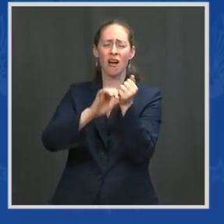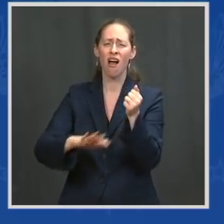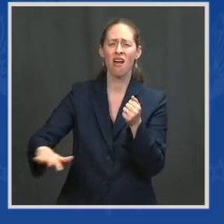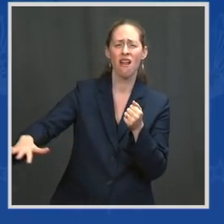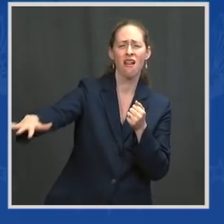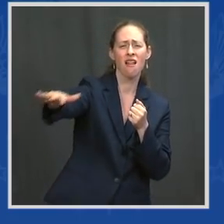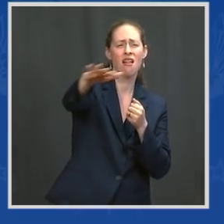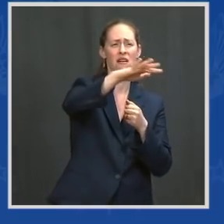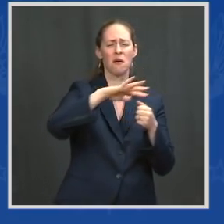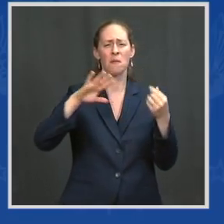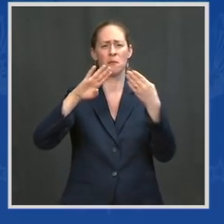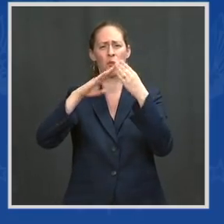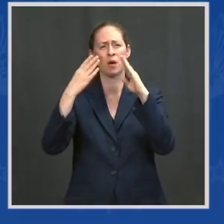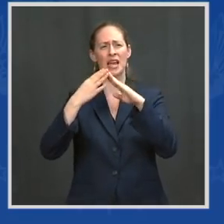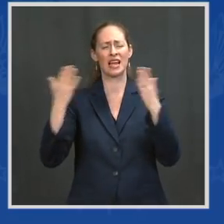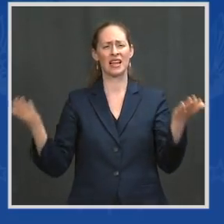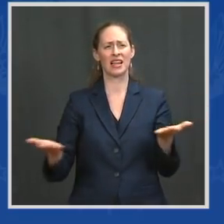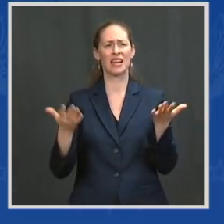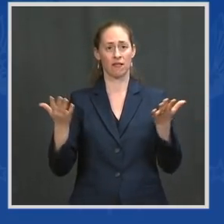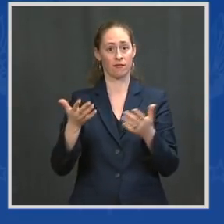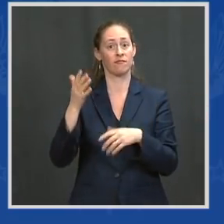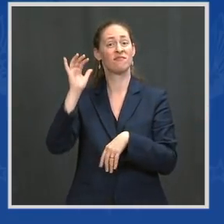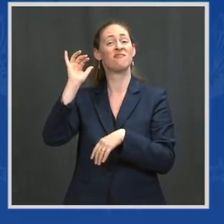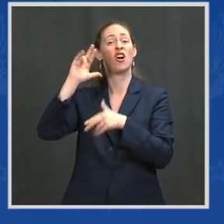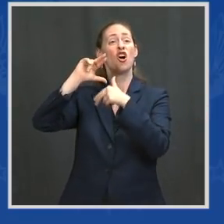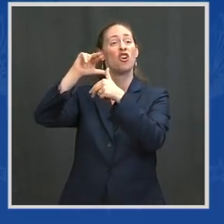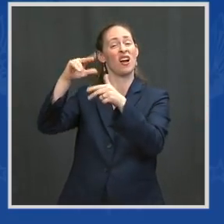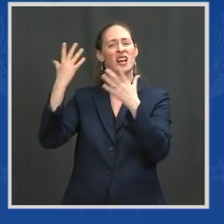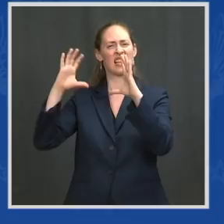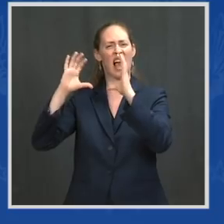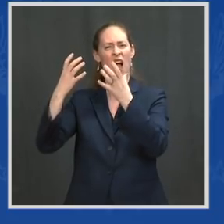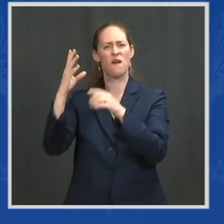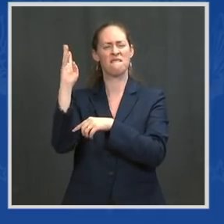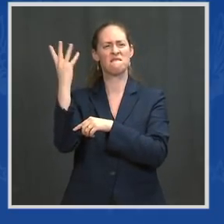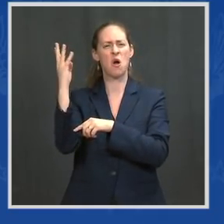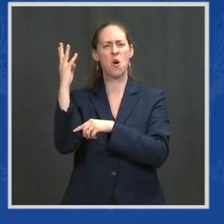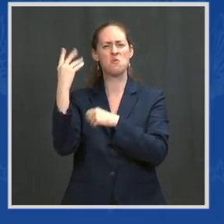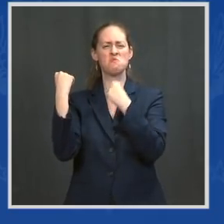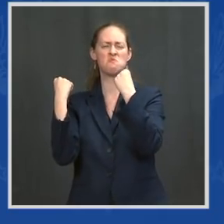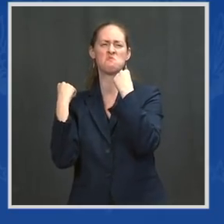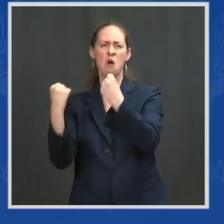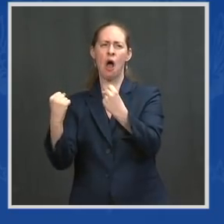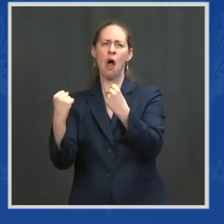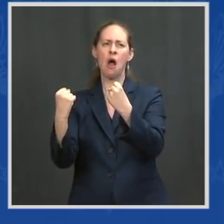A Category 4 hurricane, she was the fifth strongest hurricane